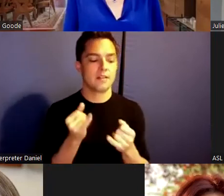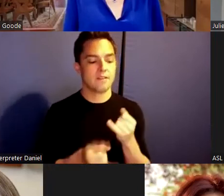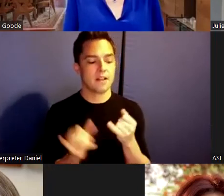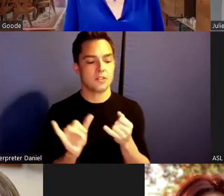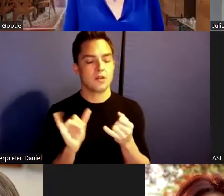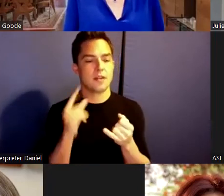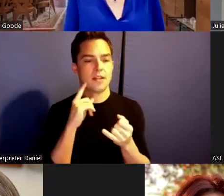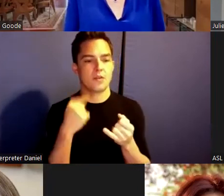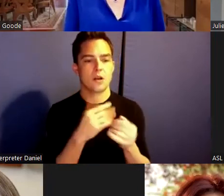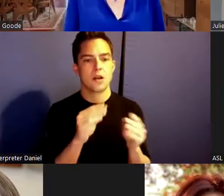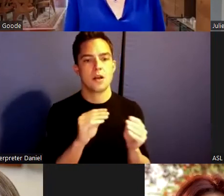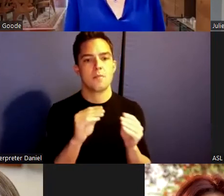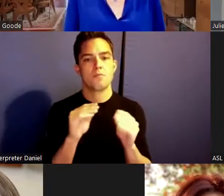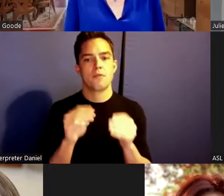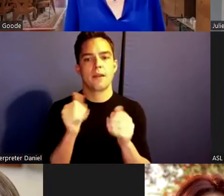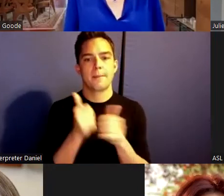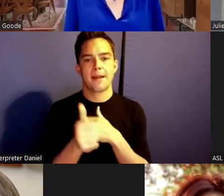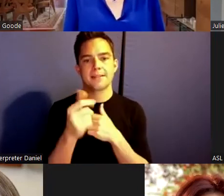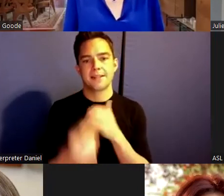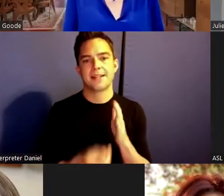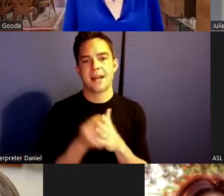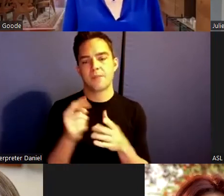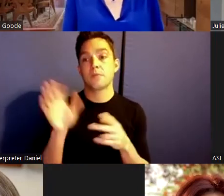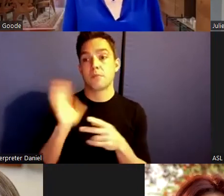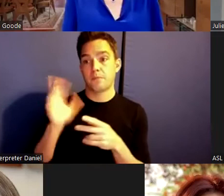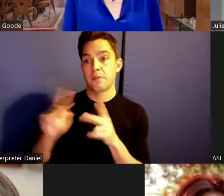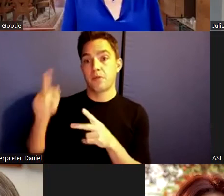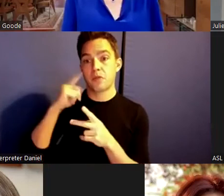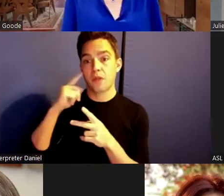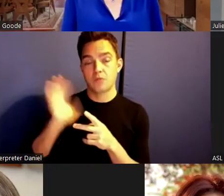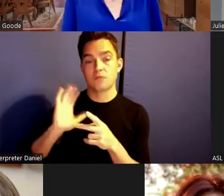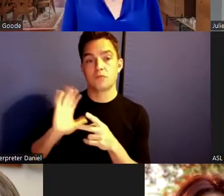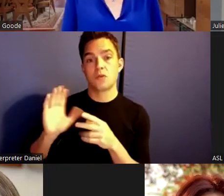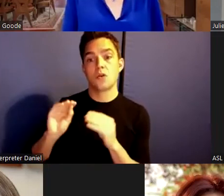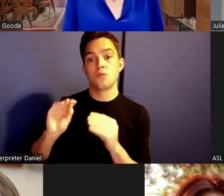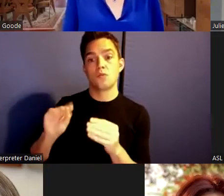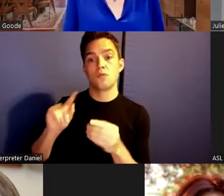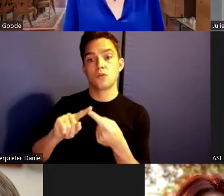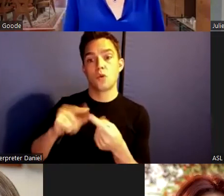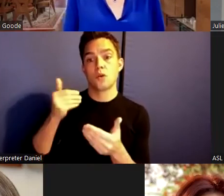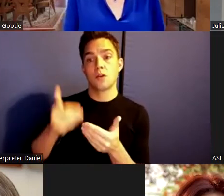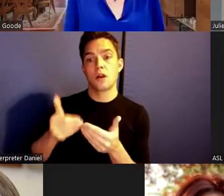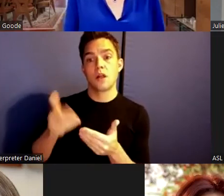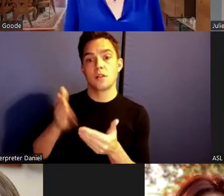think we're moving past the time when people used to think that well, if somebody's moving towards the end of their life and dying, was really